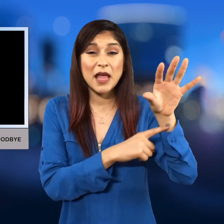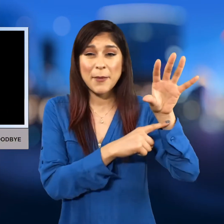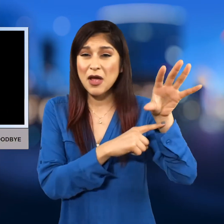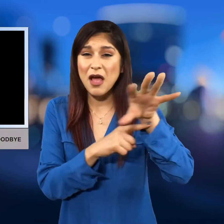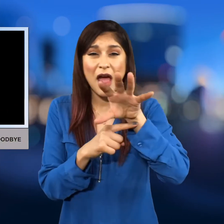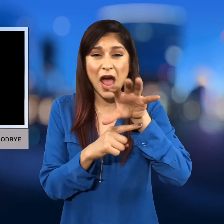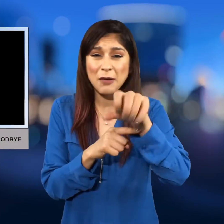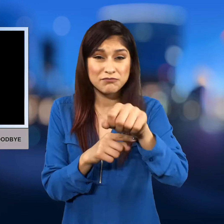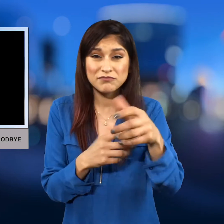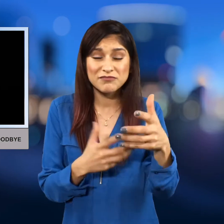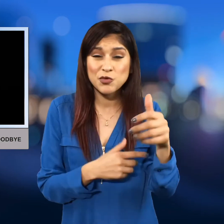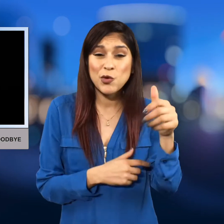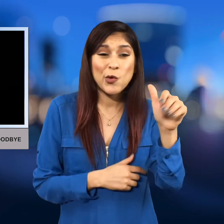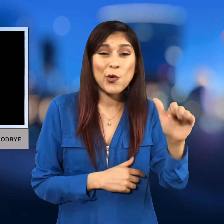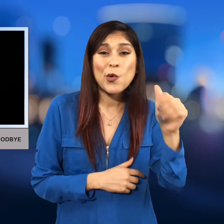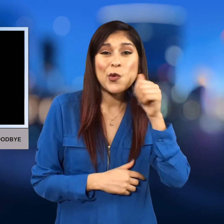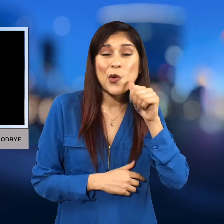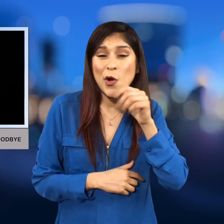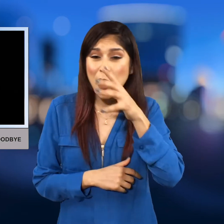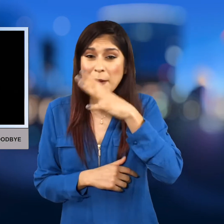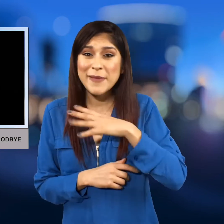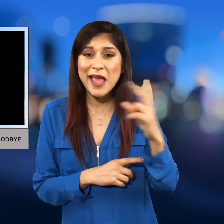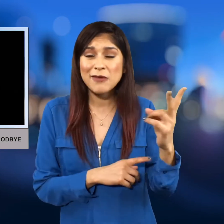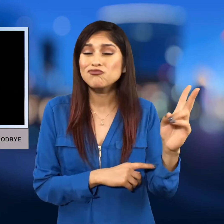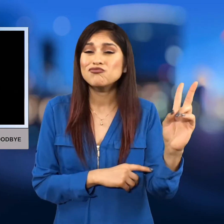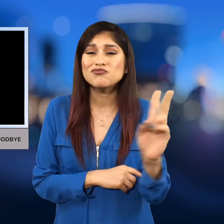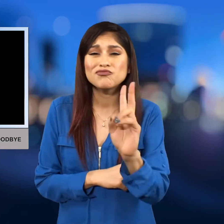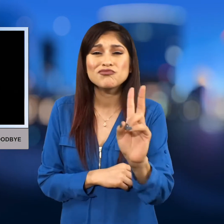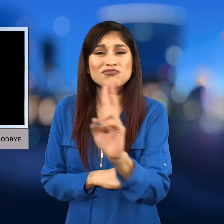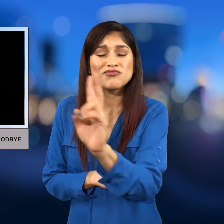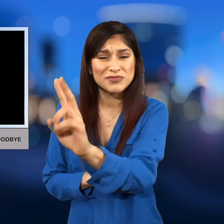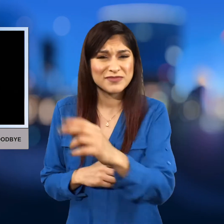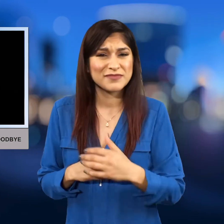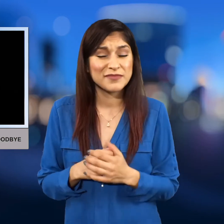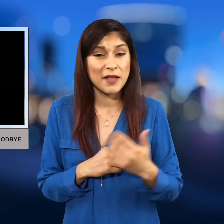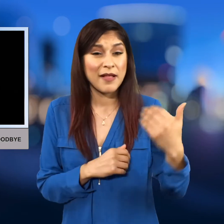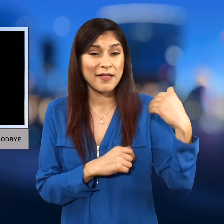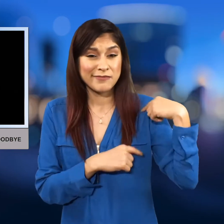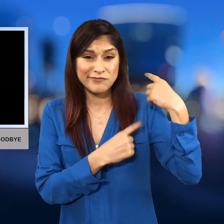Surveillance video shows her being led away by an unidentified man.